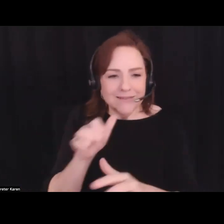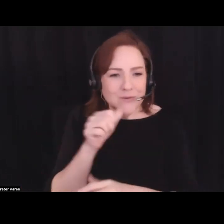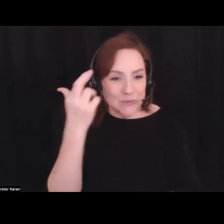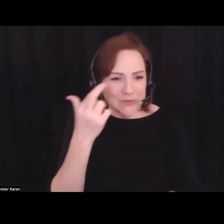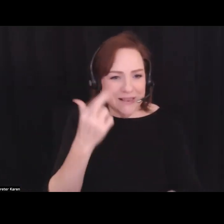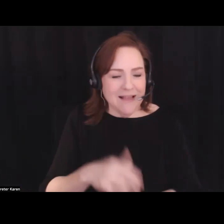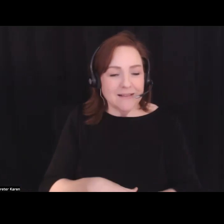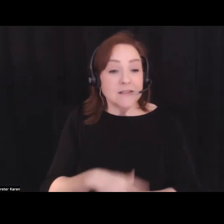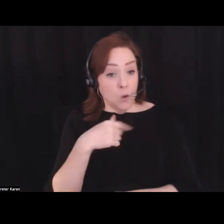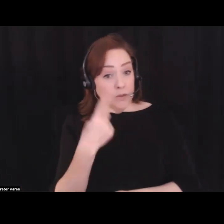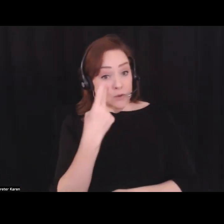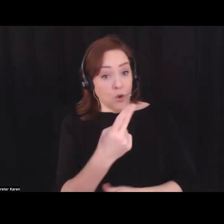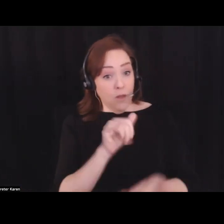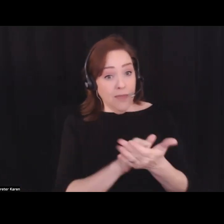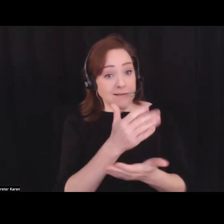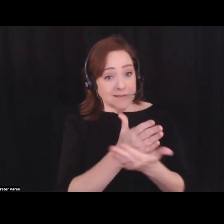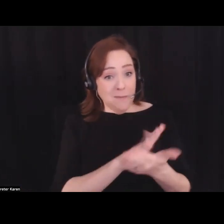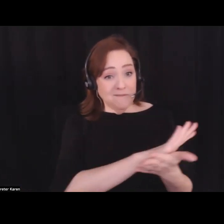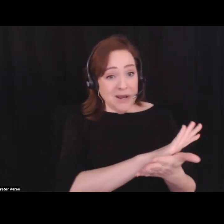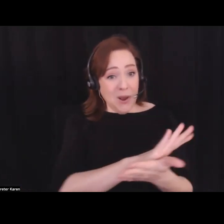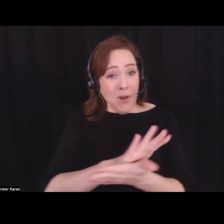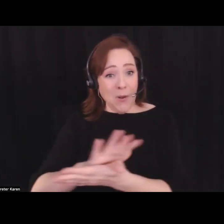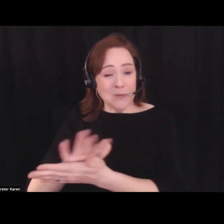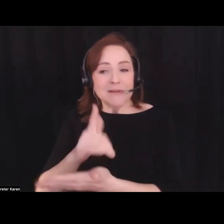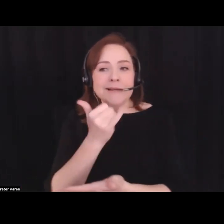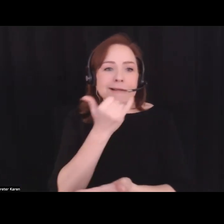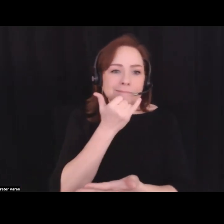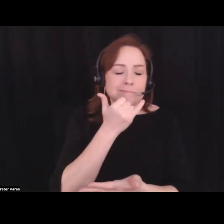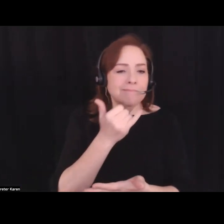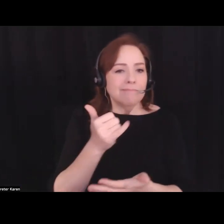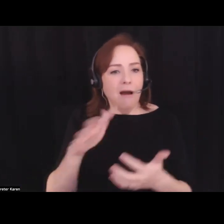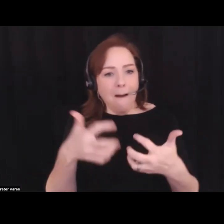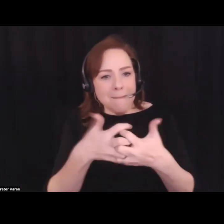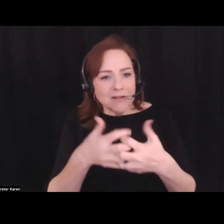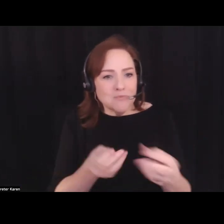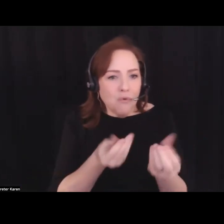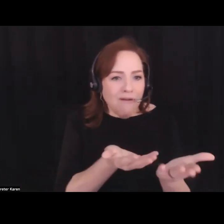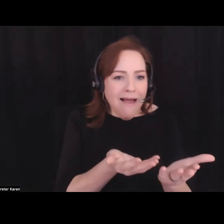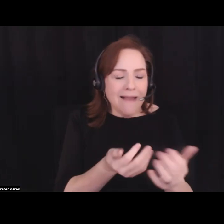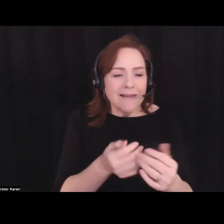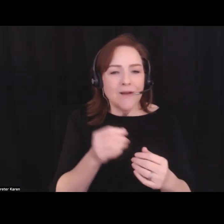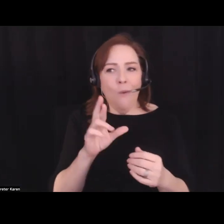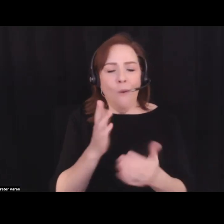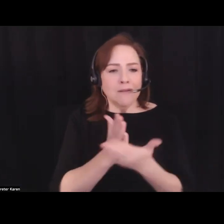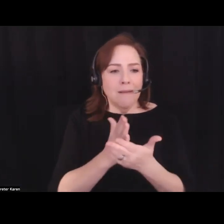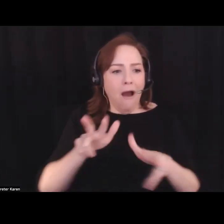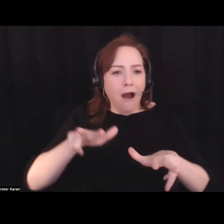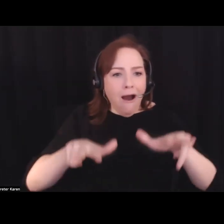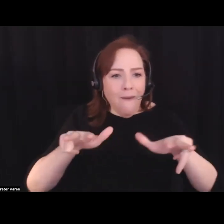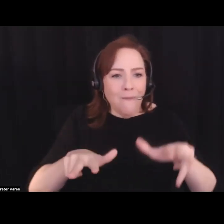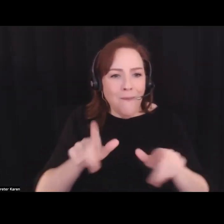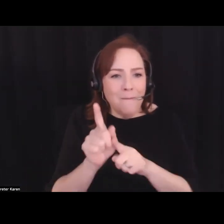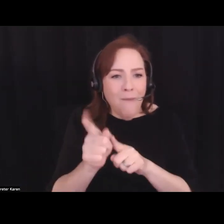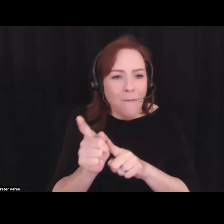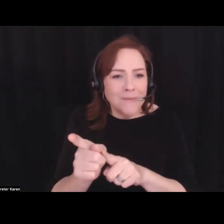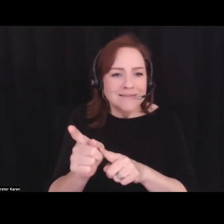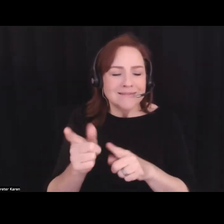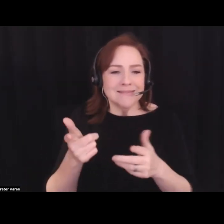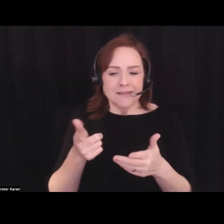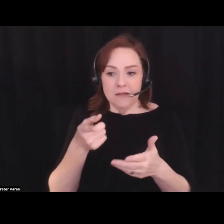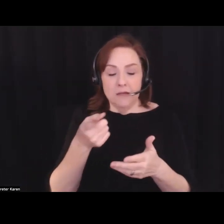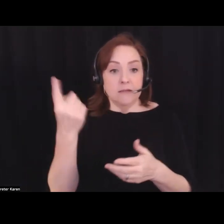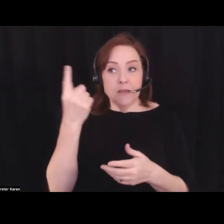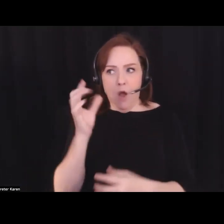videos of the incorrect accommodation or certain awkward moments where somebody assumes something